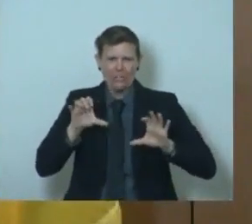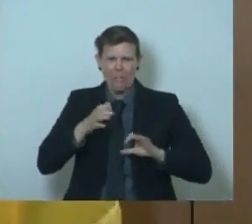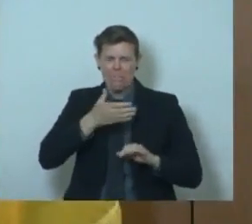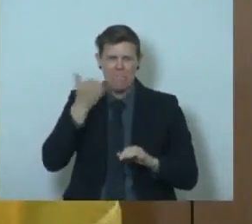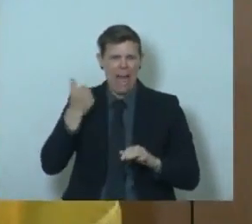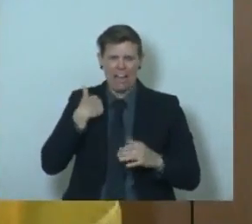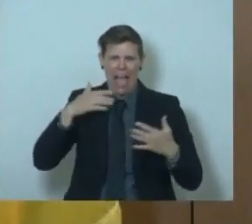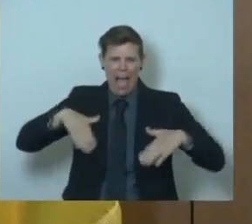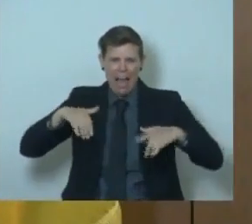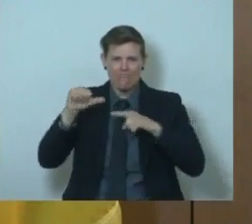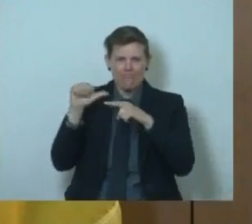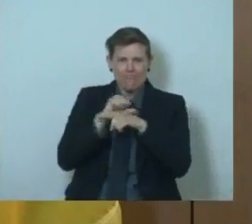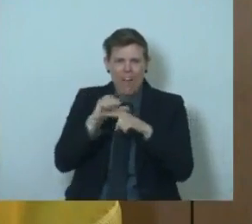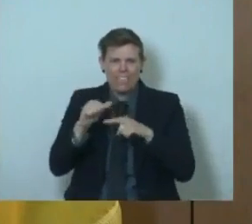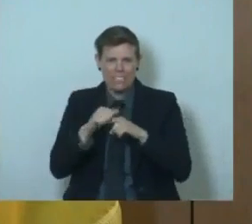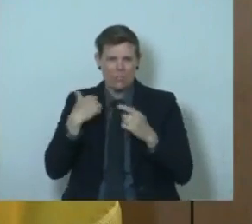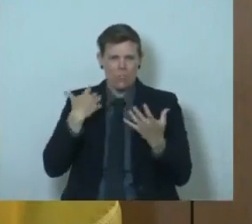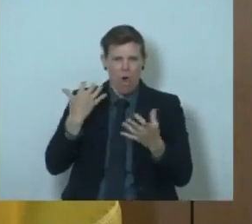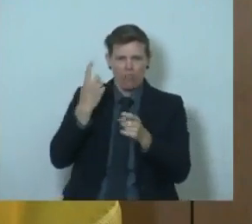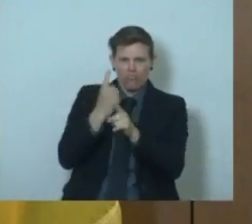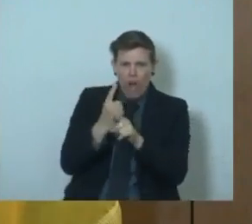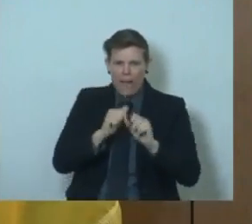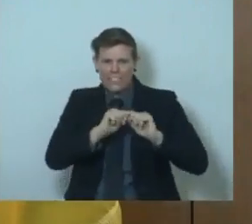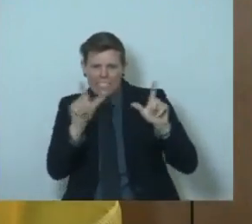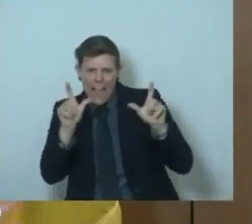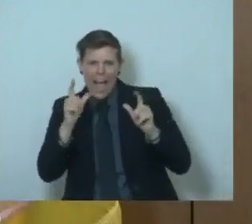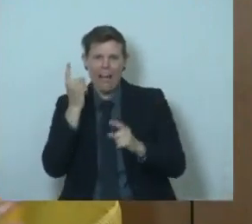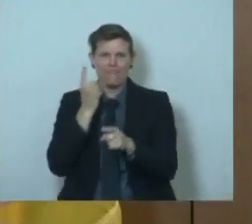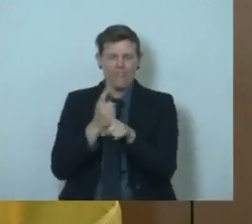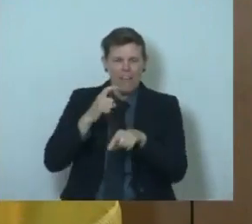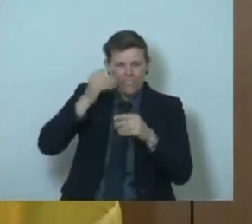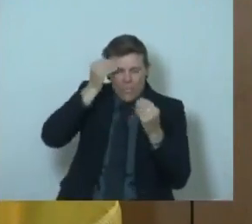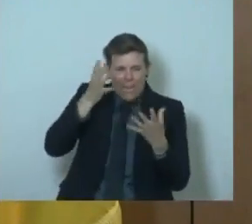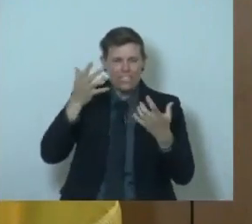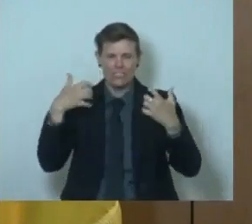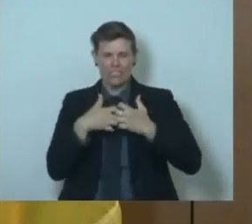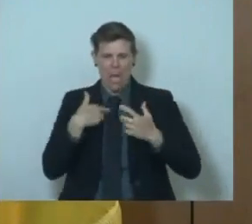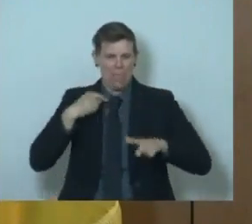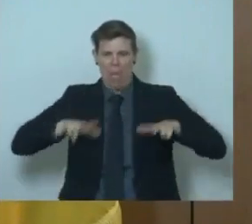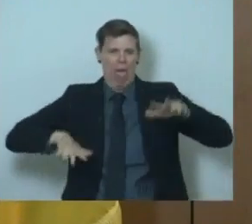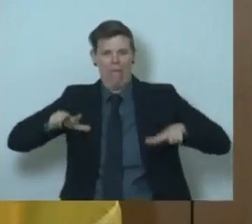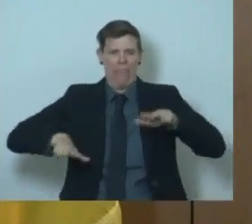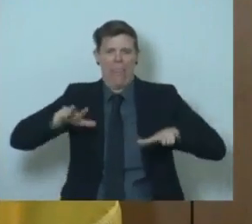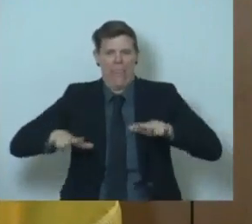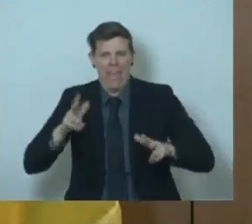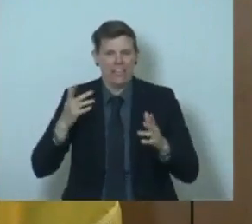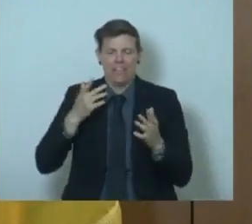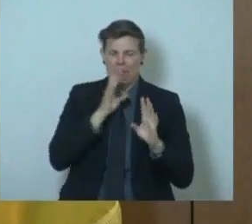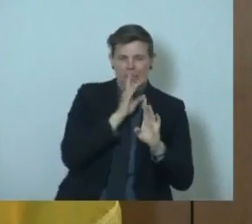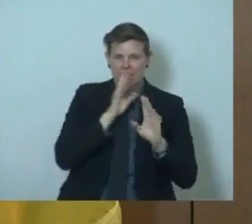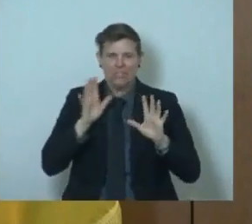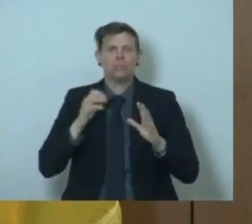I NEED TO DO A BETTER JOB FOR THE FOLKS WHO ARE VIEWING. WE DON’T REVERSE THIS.